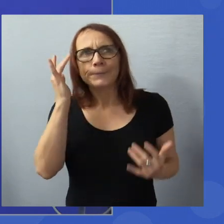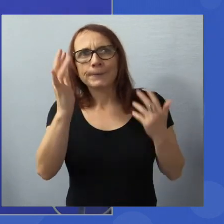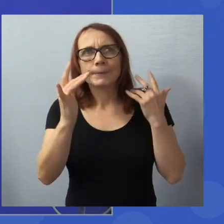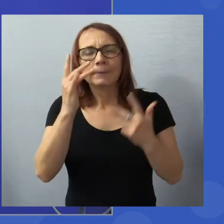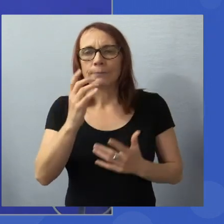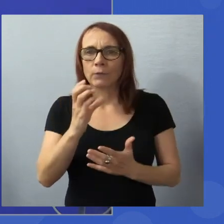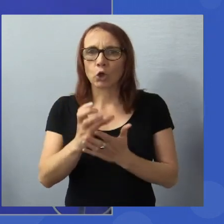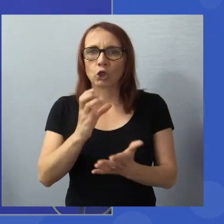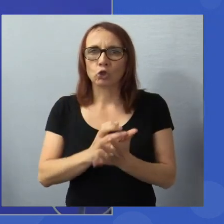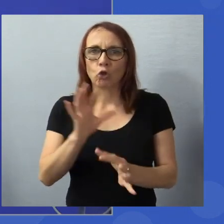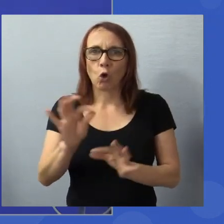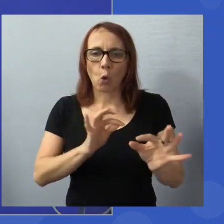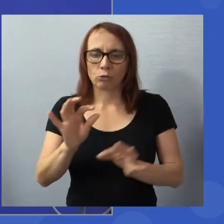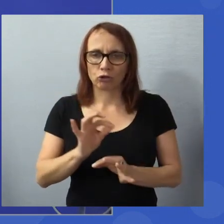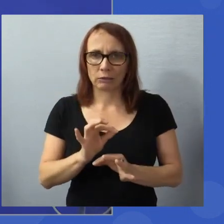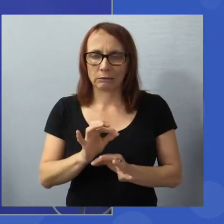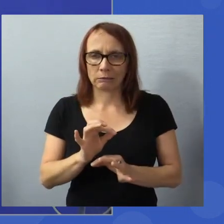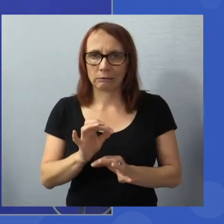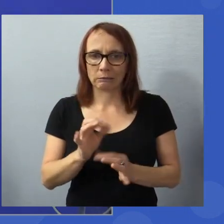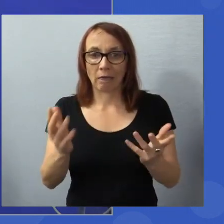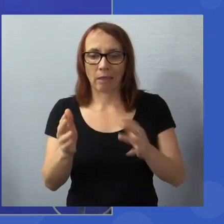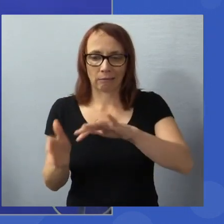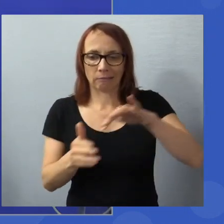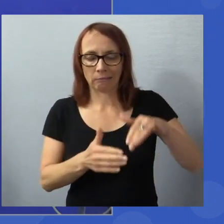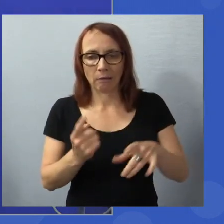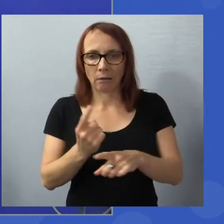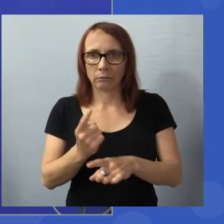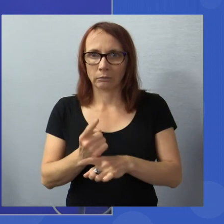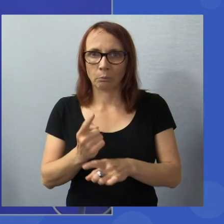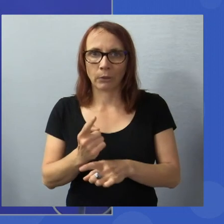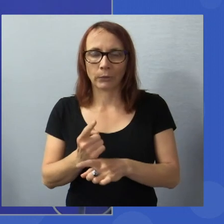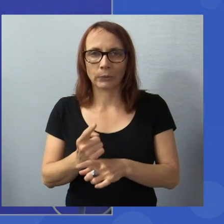and then we moved on to a substantive discussion about one of the things that